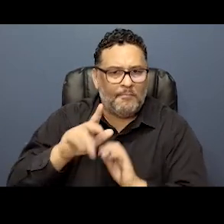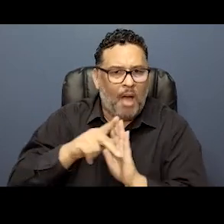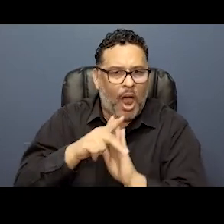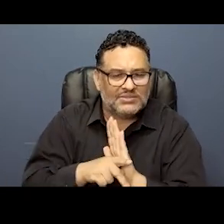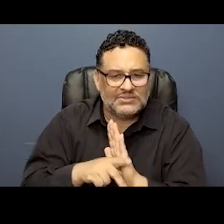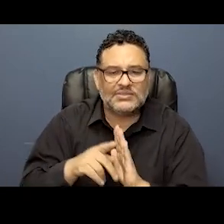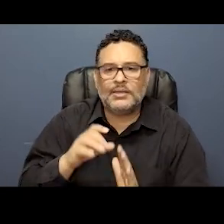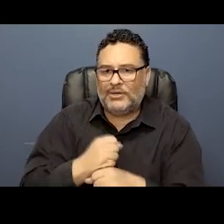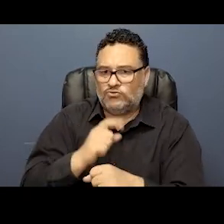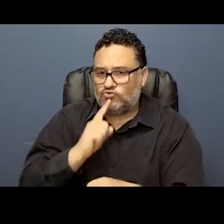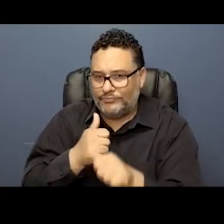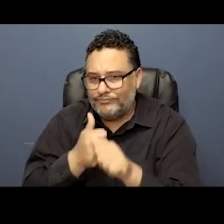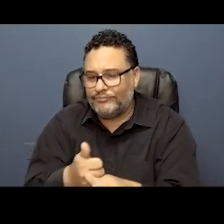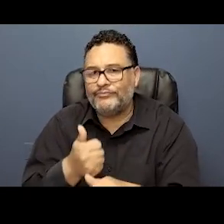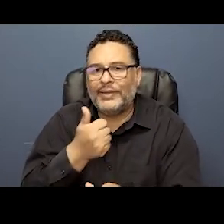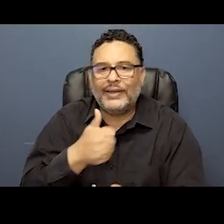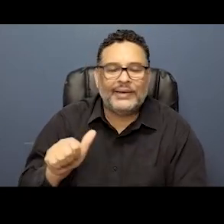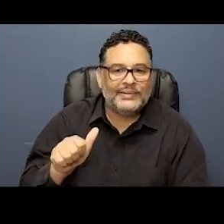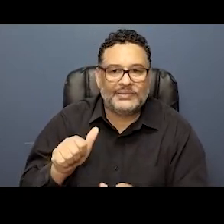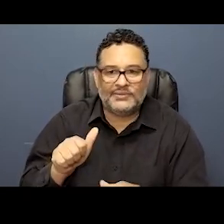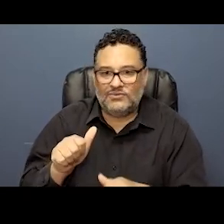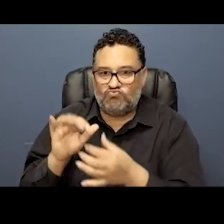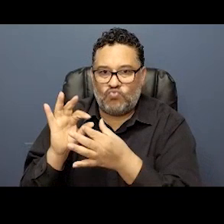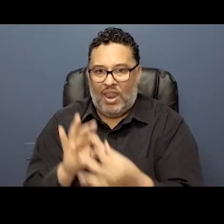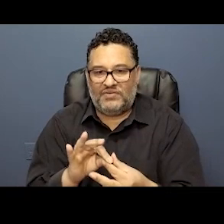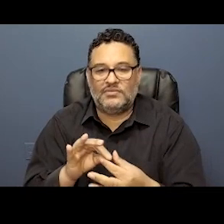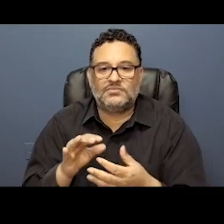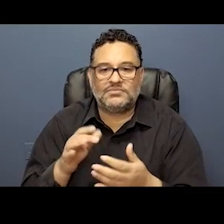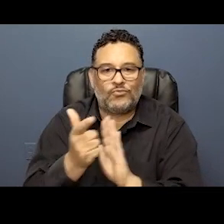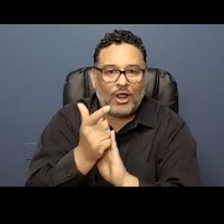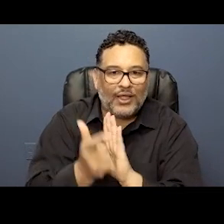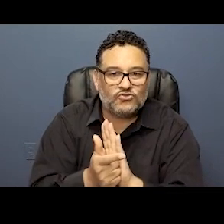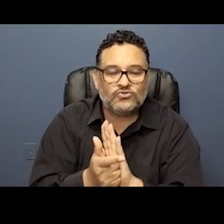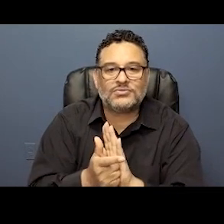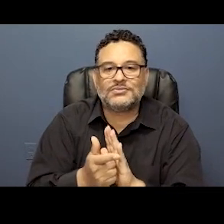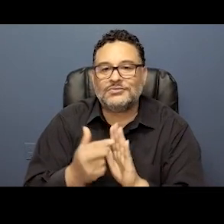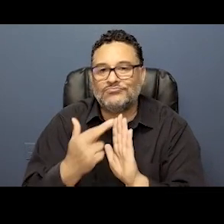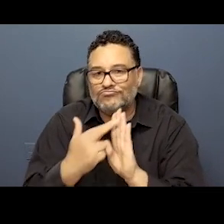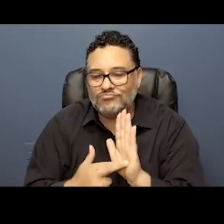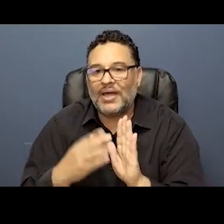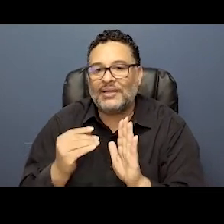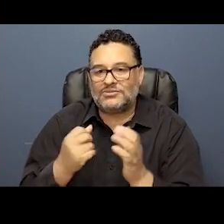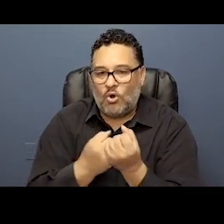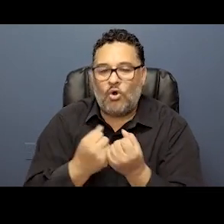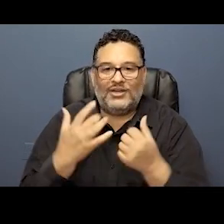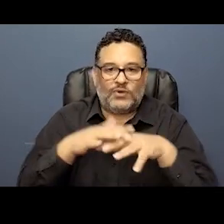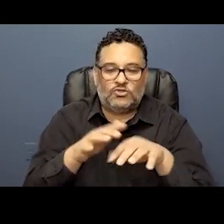and support integration with systems you already use. Addressing this upfront helps